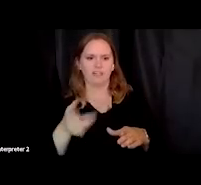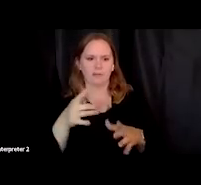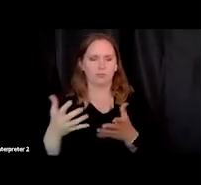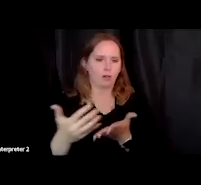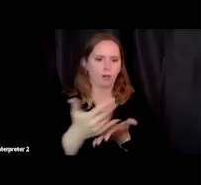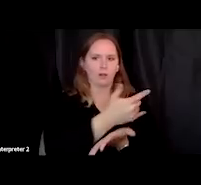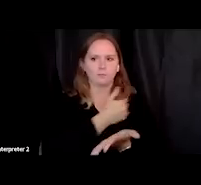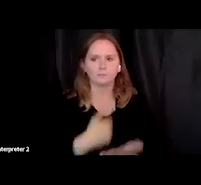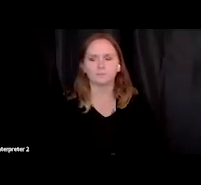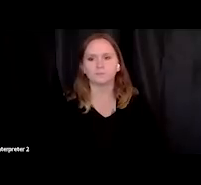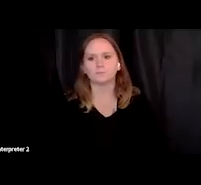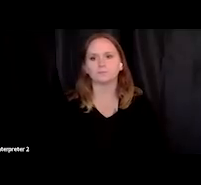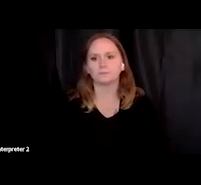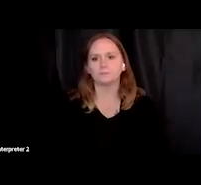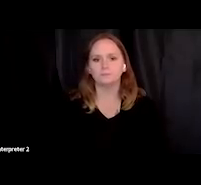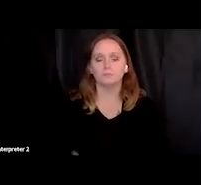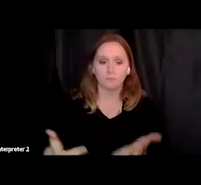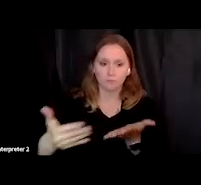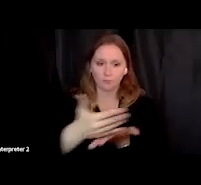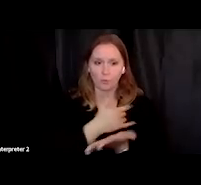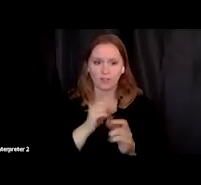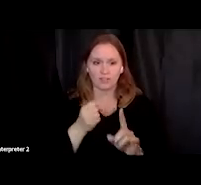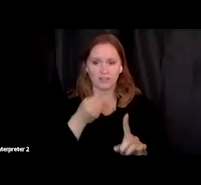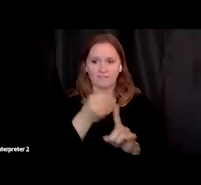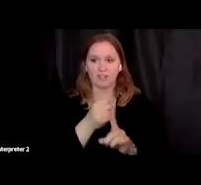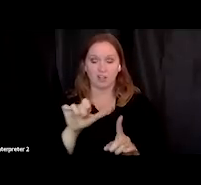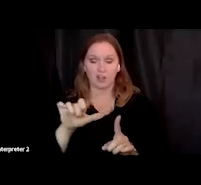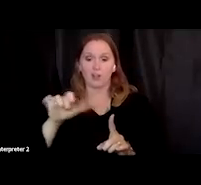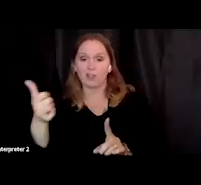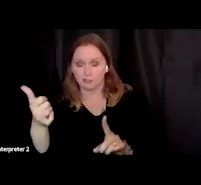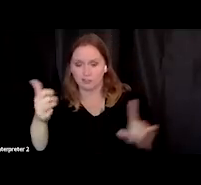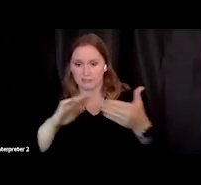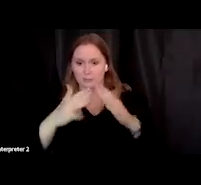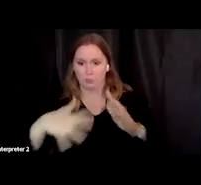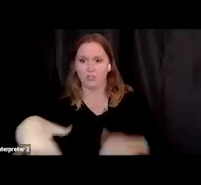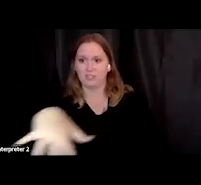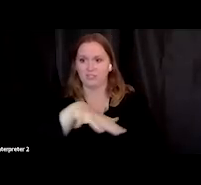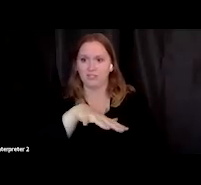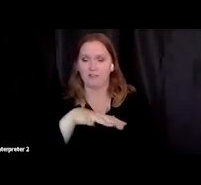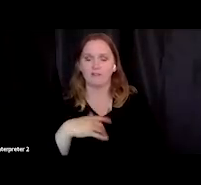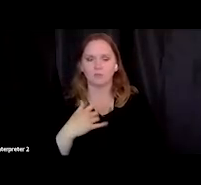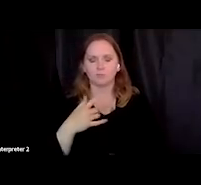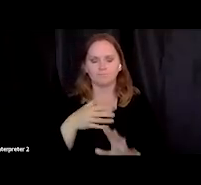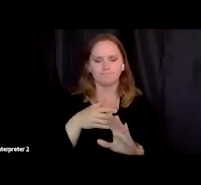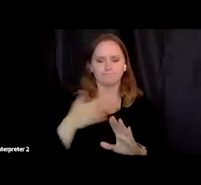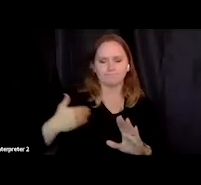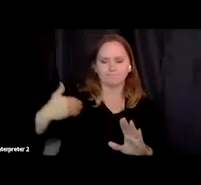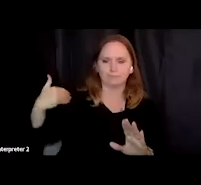And likewise, hoarding can affect other people in the community for the reasons that I mentioned. And you know, if people are having trouble going to work